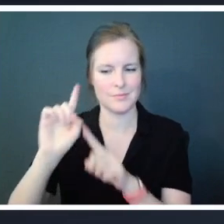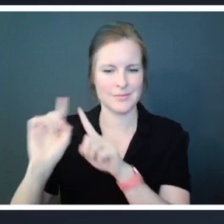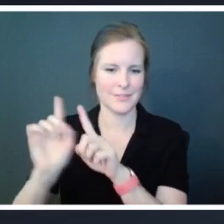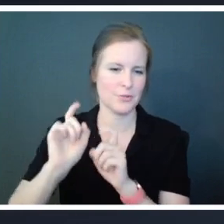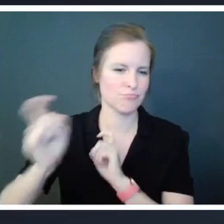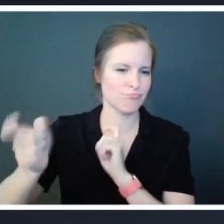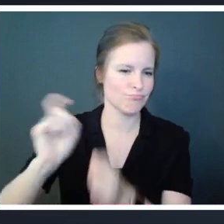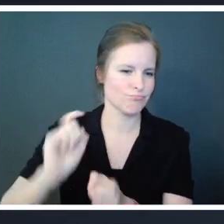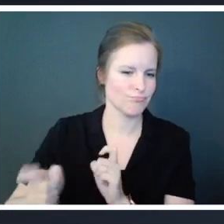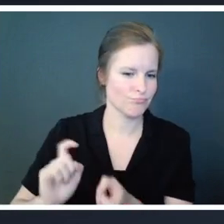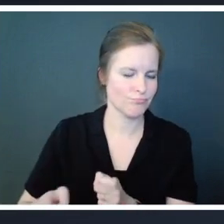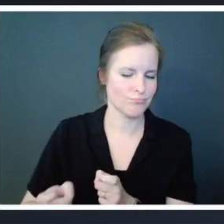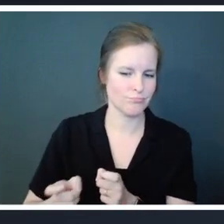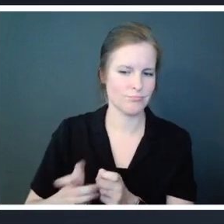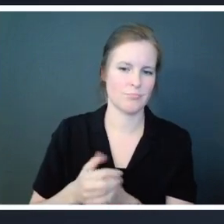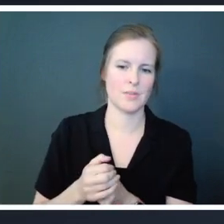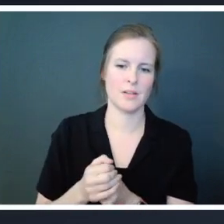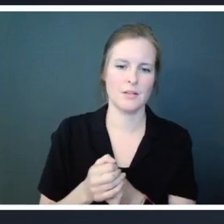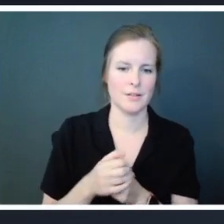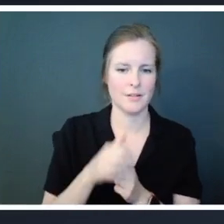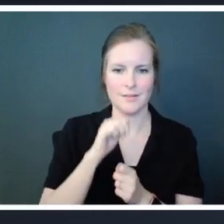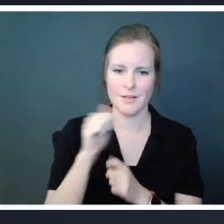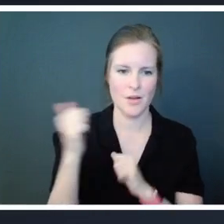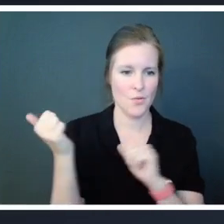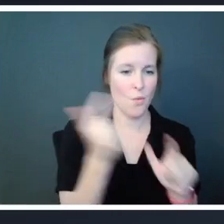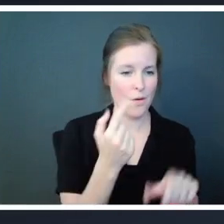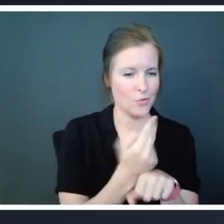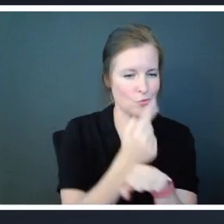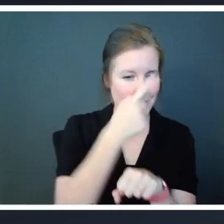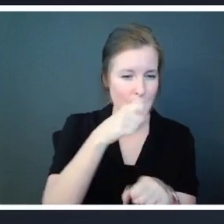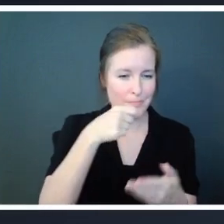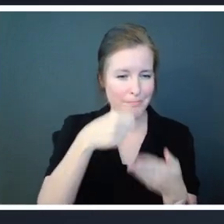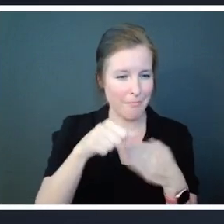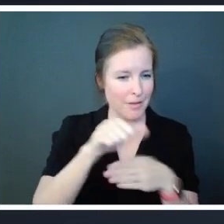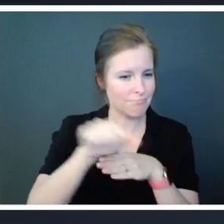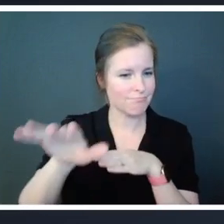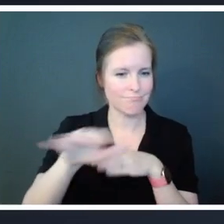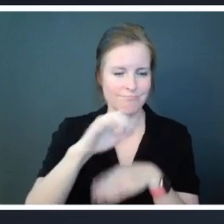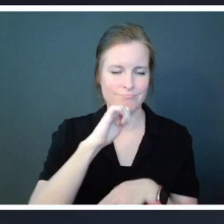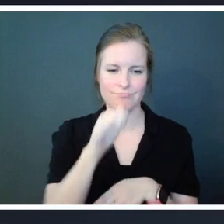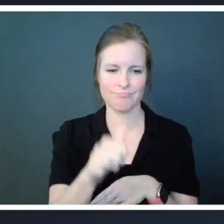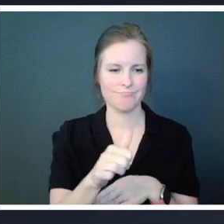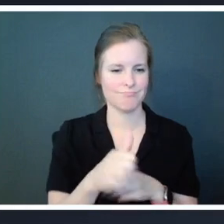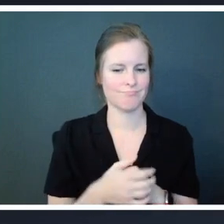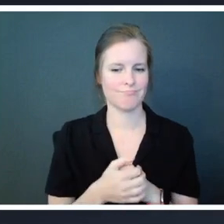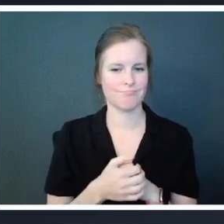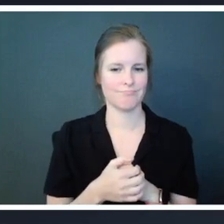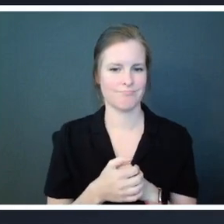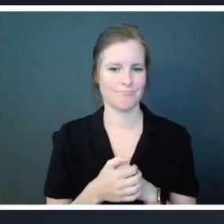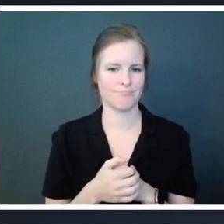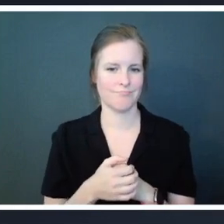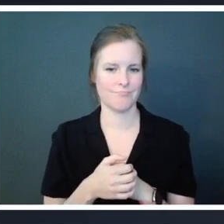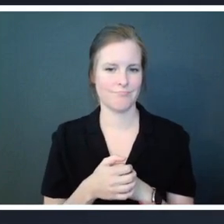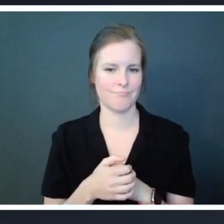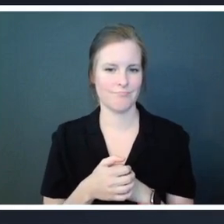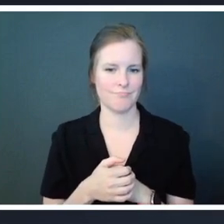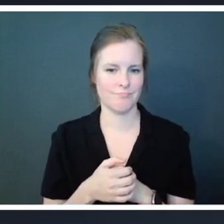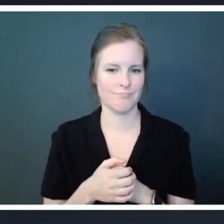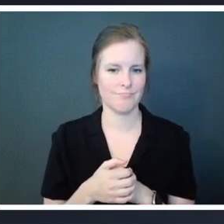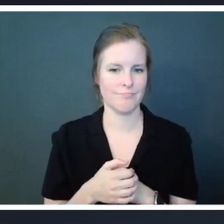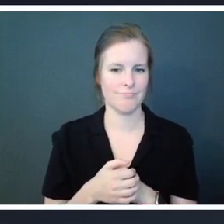send mail like these ones are -- if we go to the next slide, please. Thank you. So,